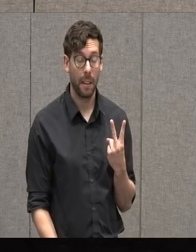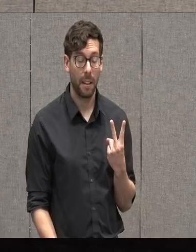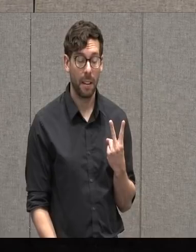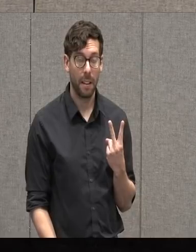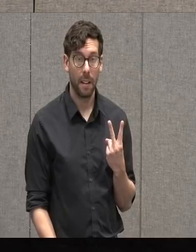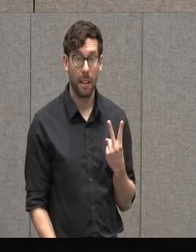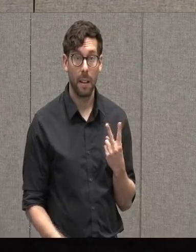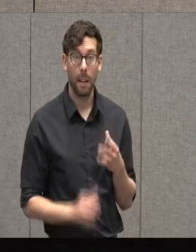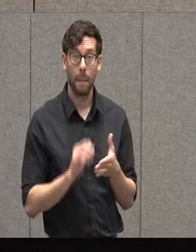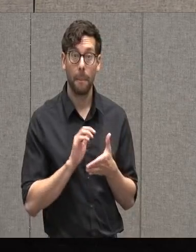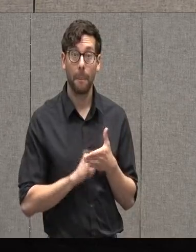minus one